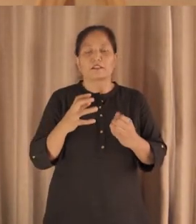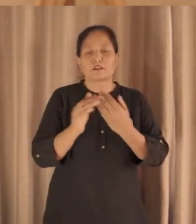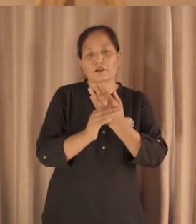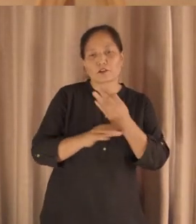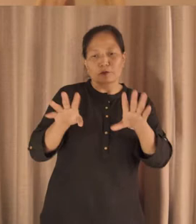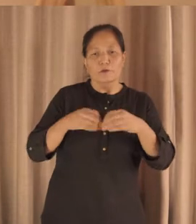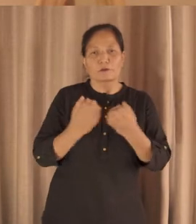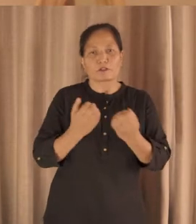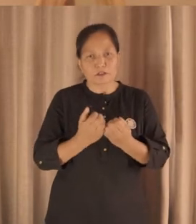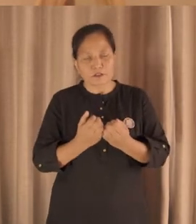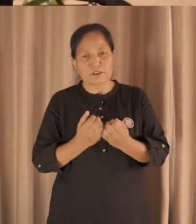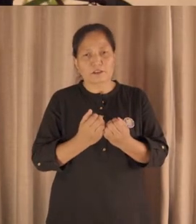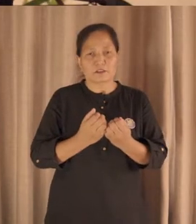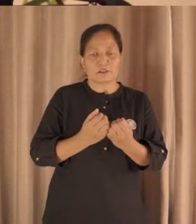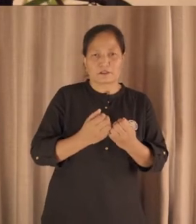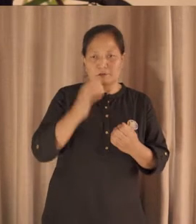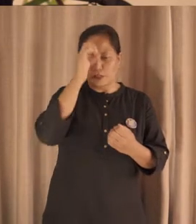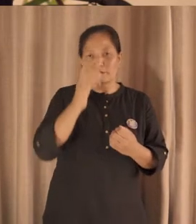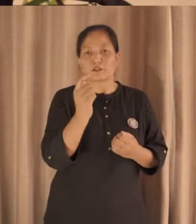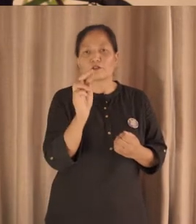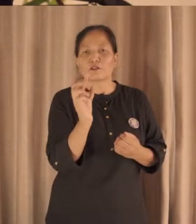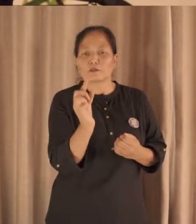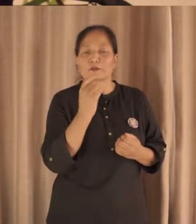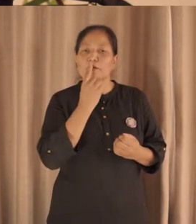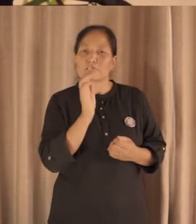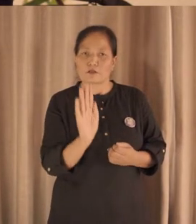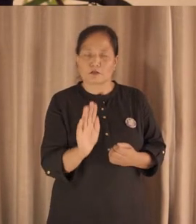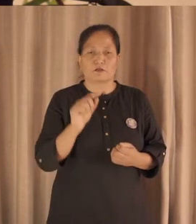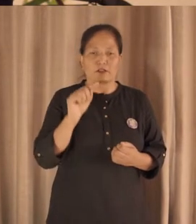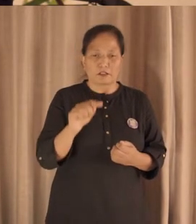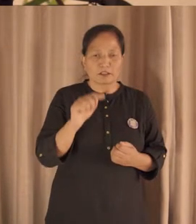ecology and people in the center but here, we discuss about them in abstract. For example,